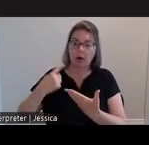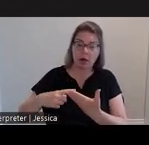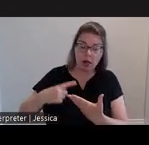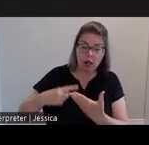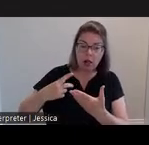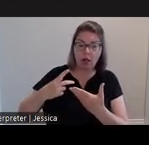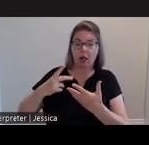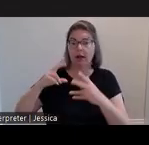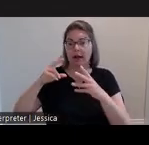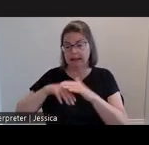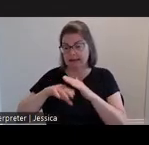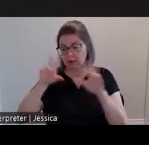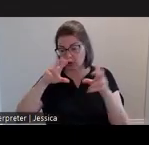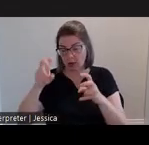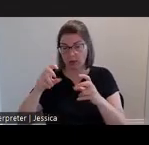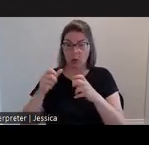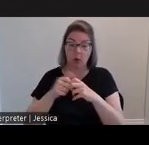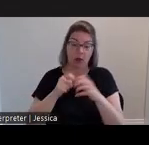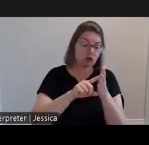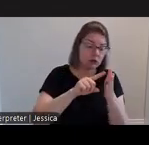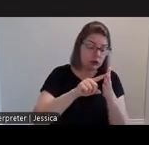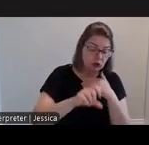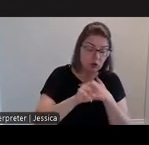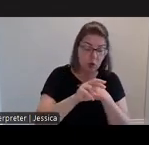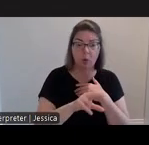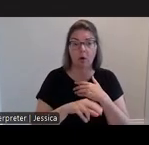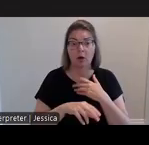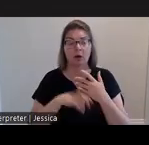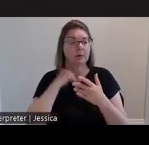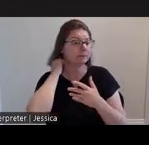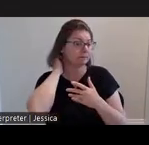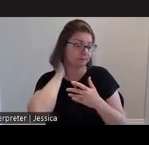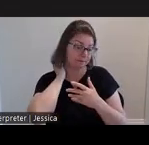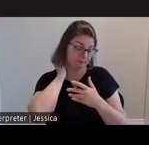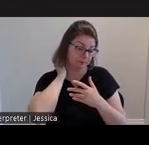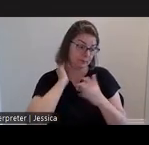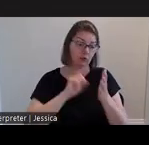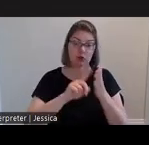either research um, with participants or researching the literature